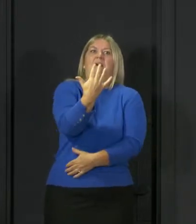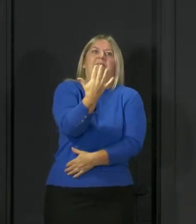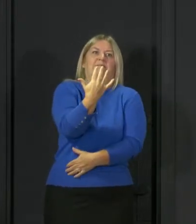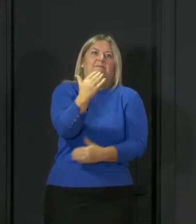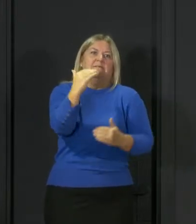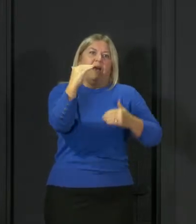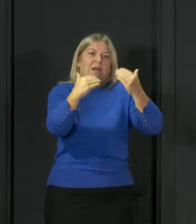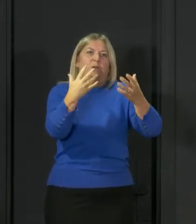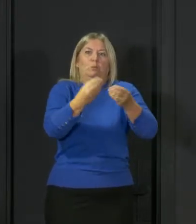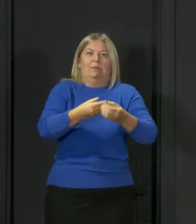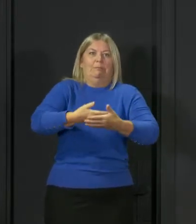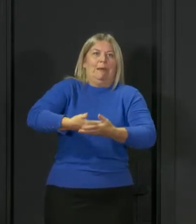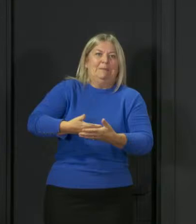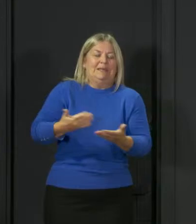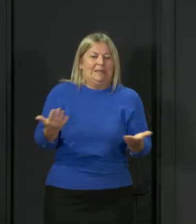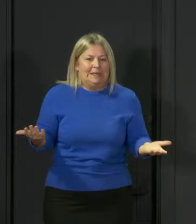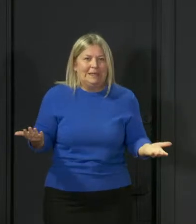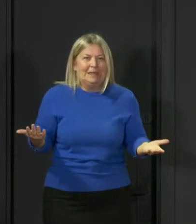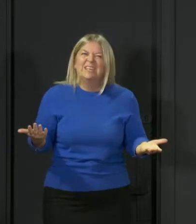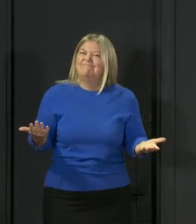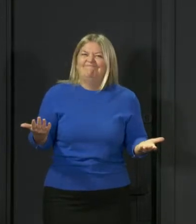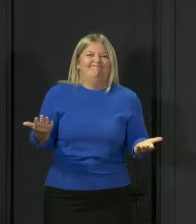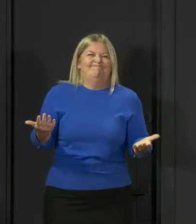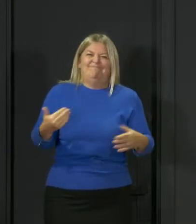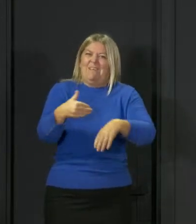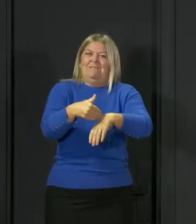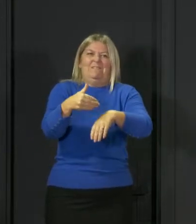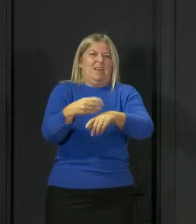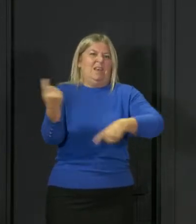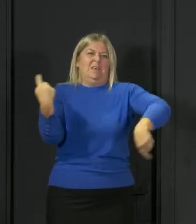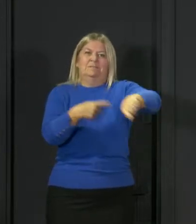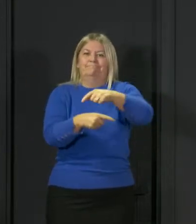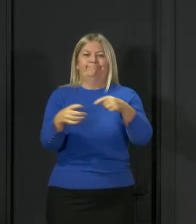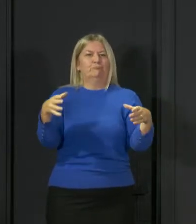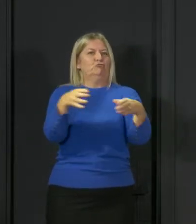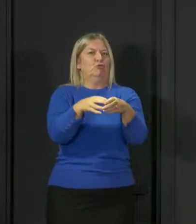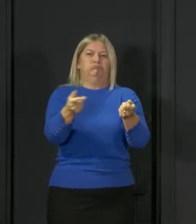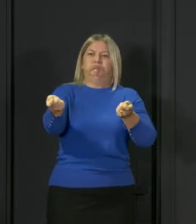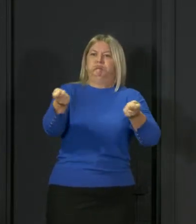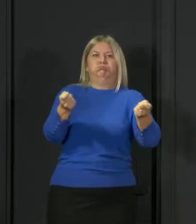a disproportionate impact on the ability of these groups to run. Therefore a disproportionate